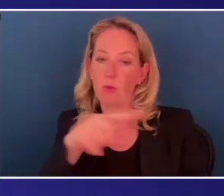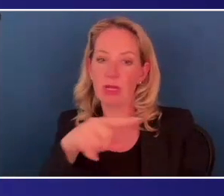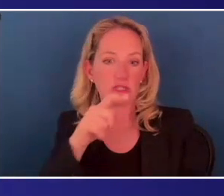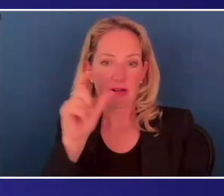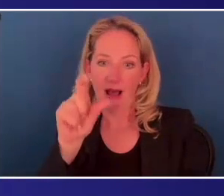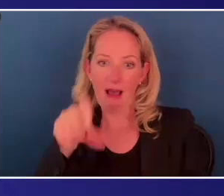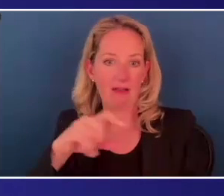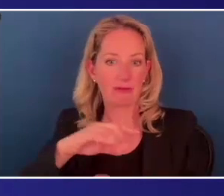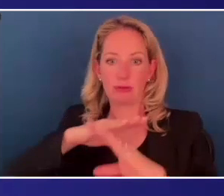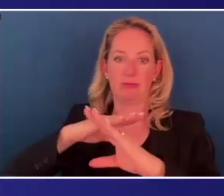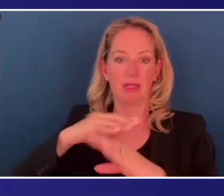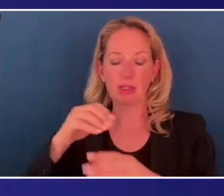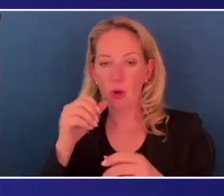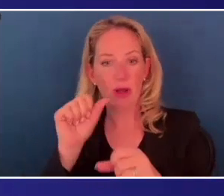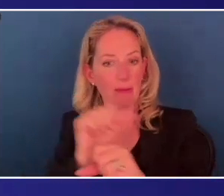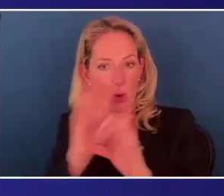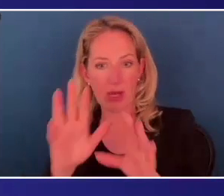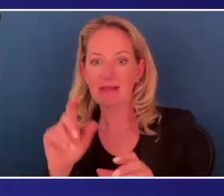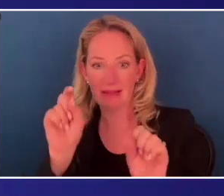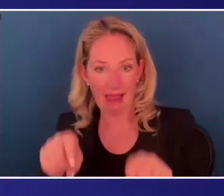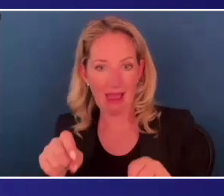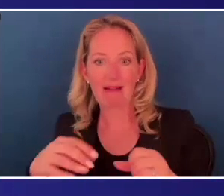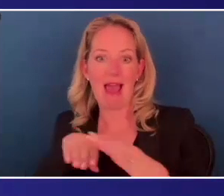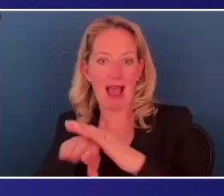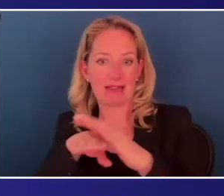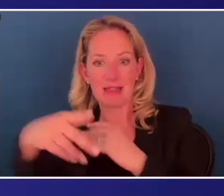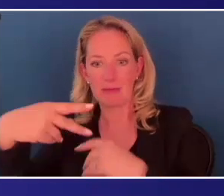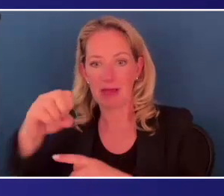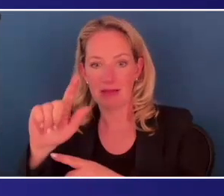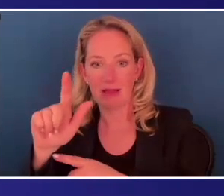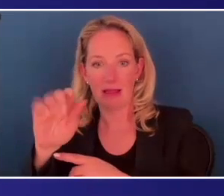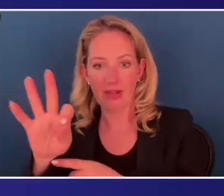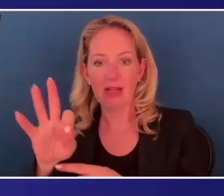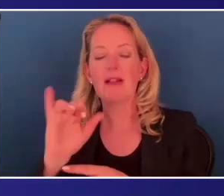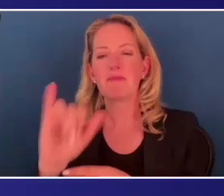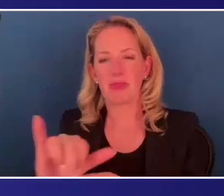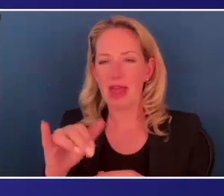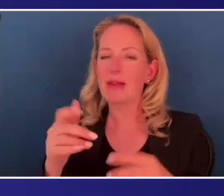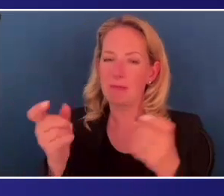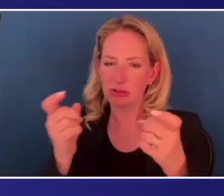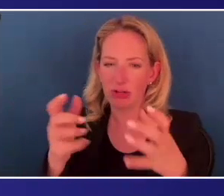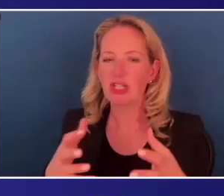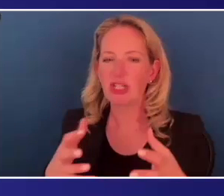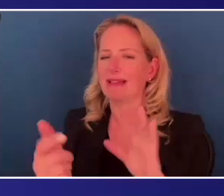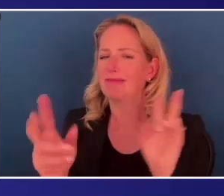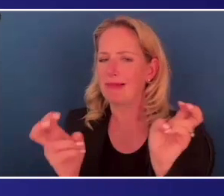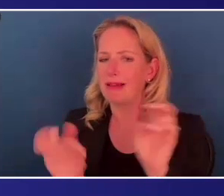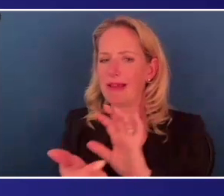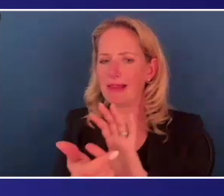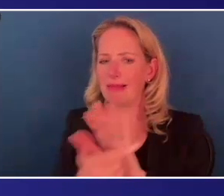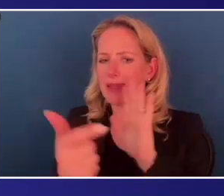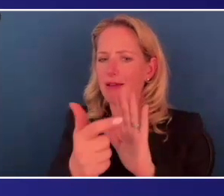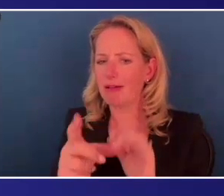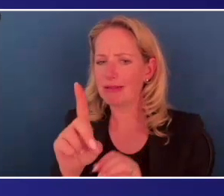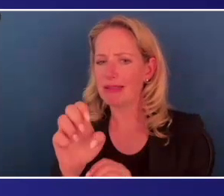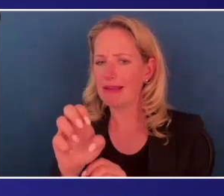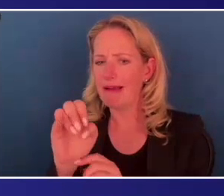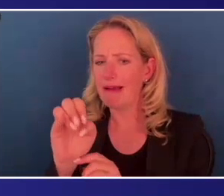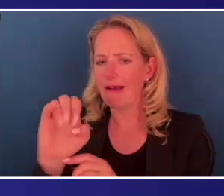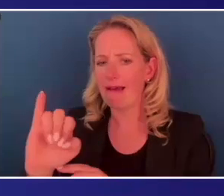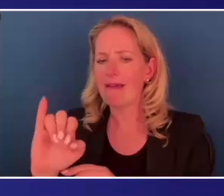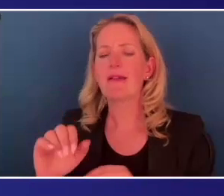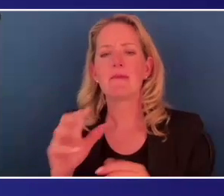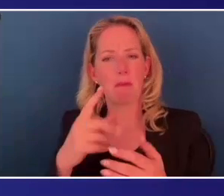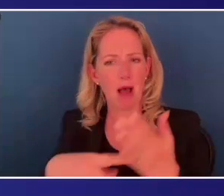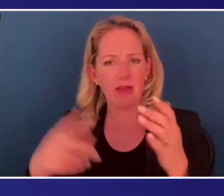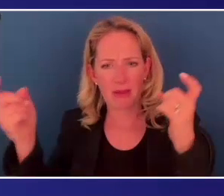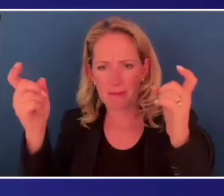This includes missions advanced so-called illegal DEI. Even though the administration has to get to the fine, but it considers as illegal DI.